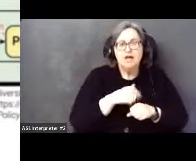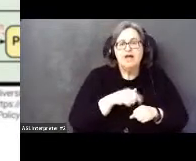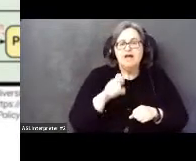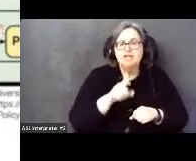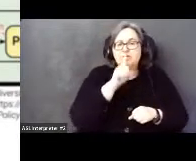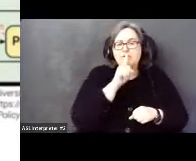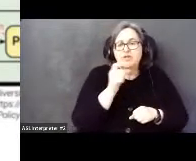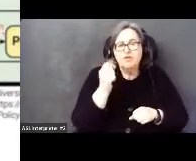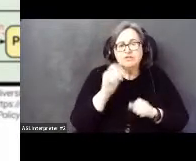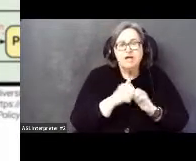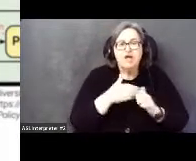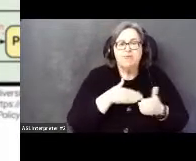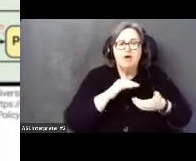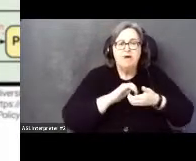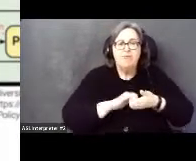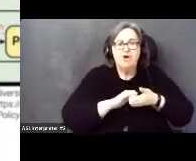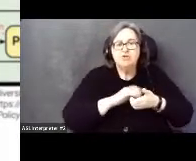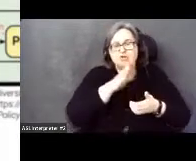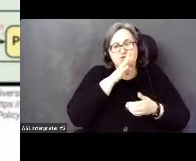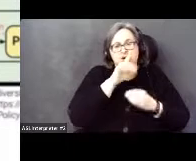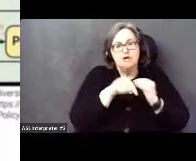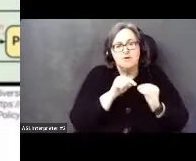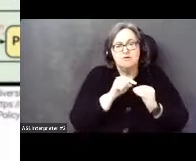my partners talk about their work. For